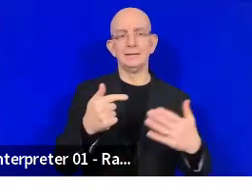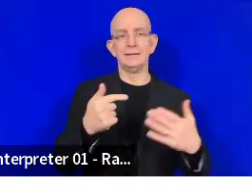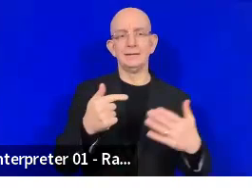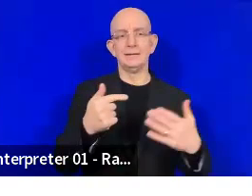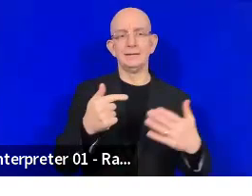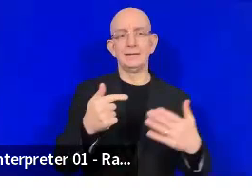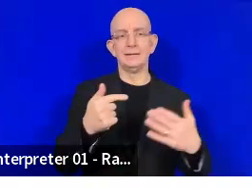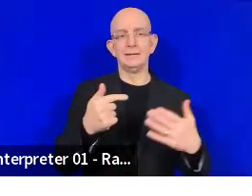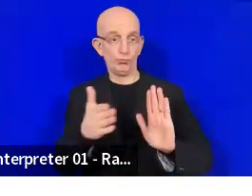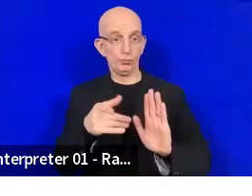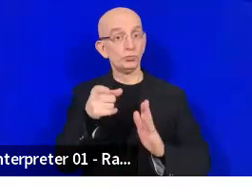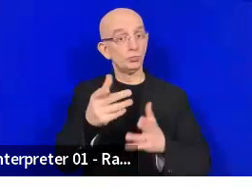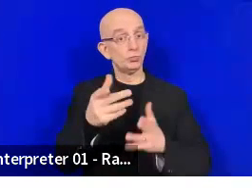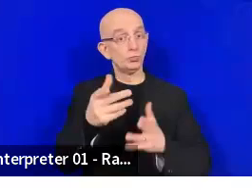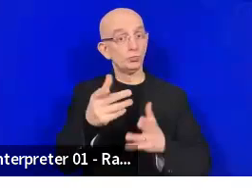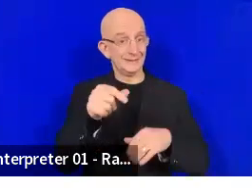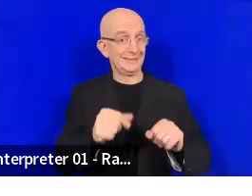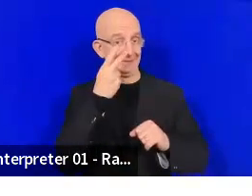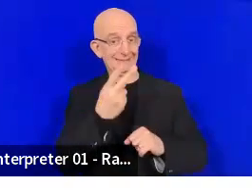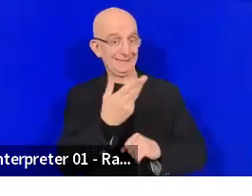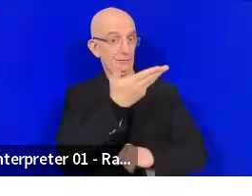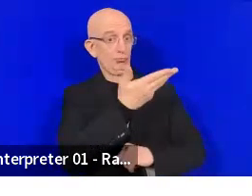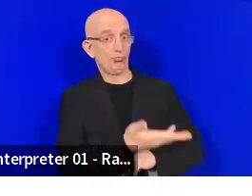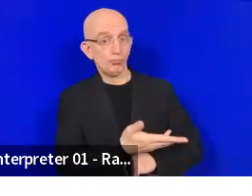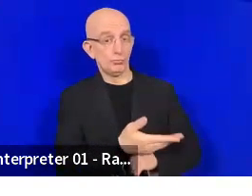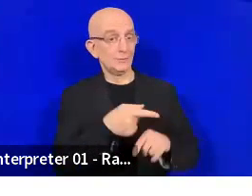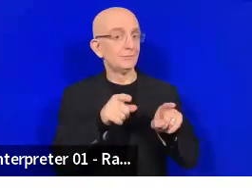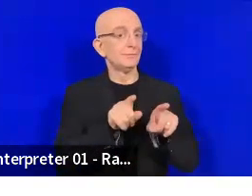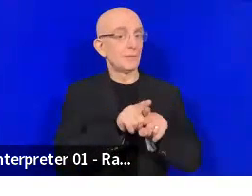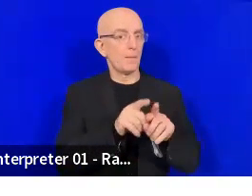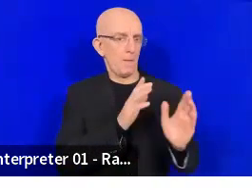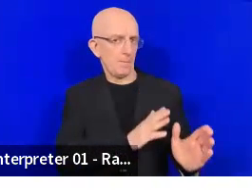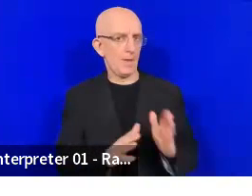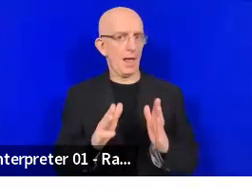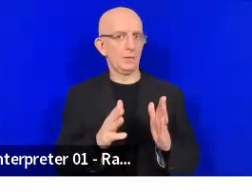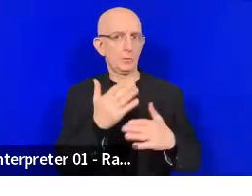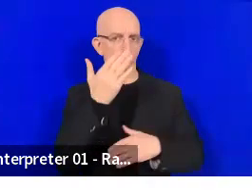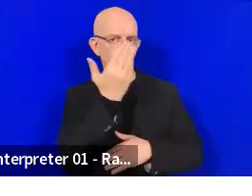hearings, you have TB afternoon, you have the hearing of TB in the afternoon on May